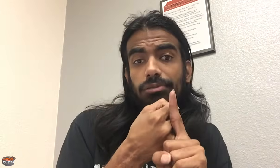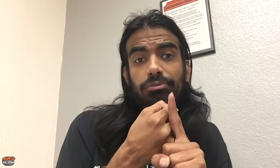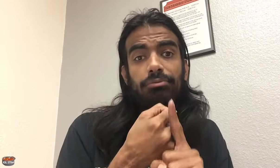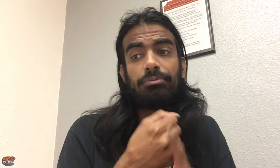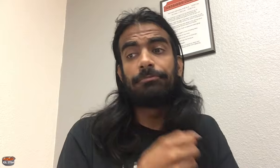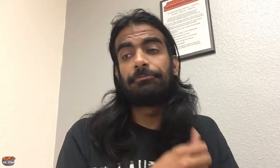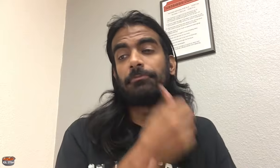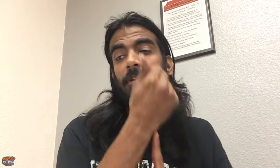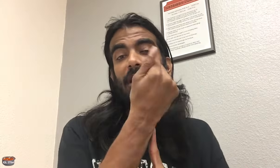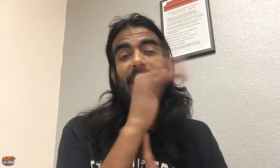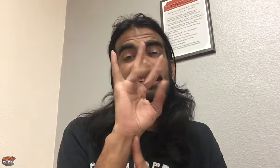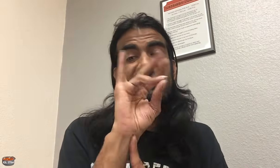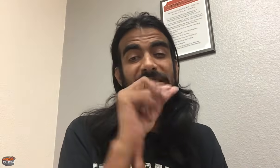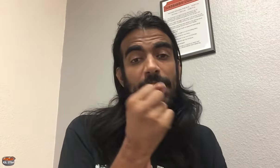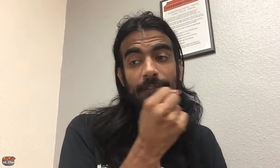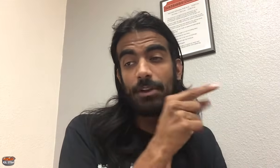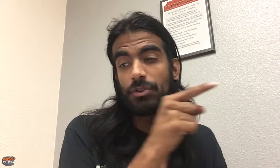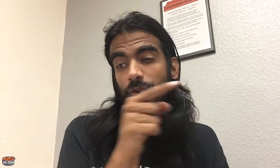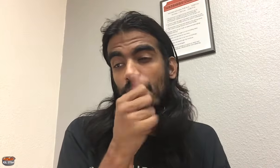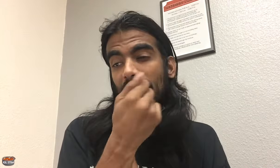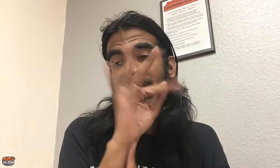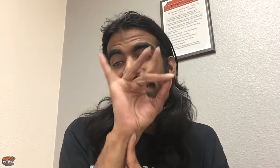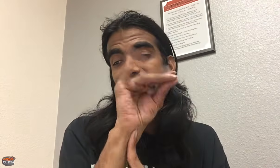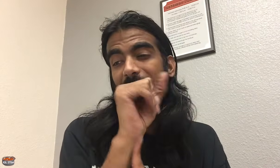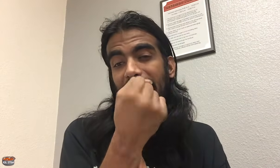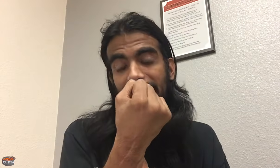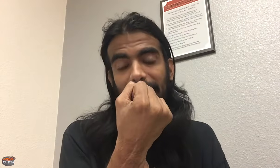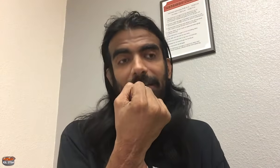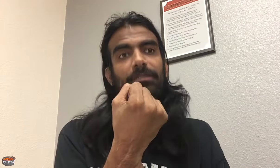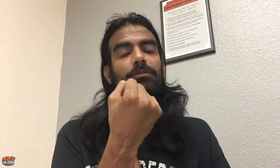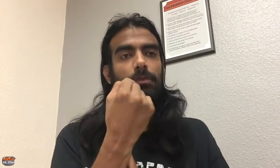So overtime until about